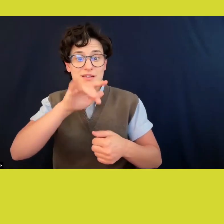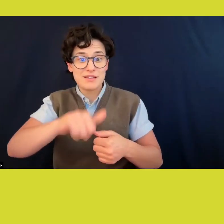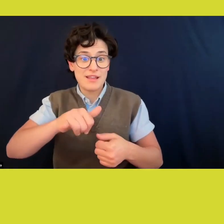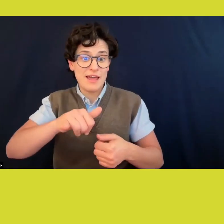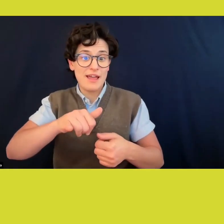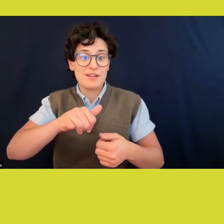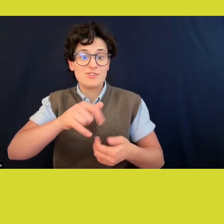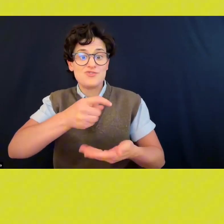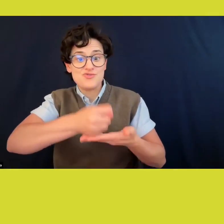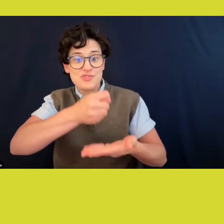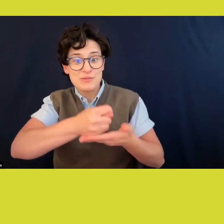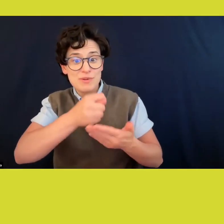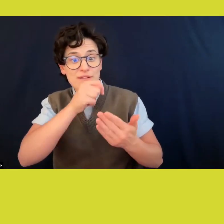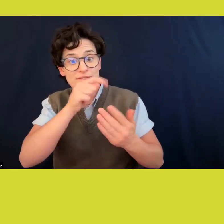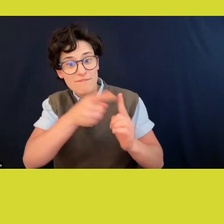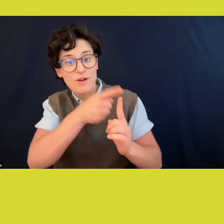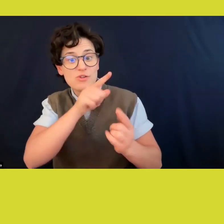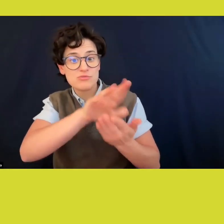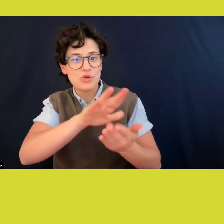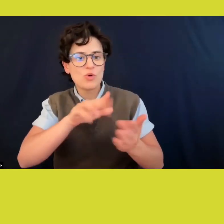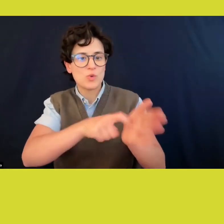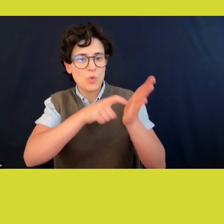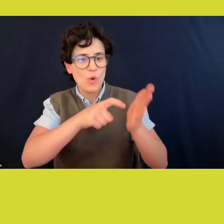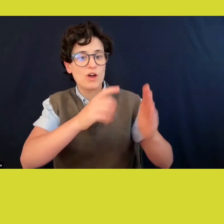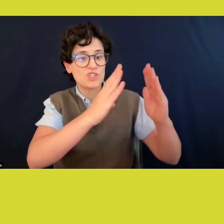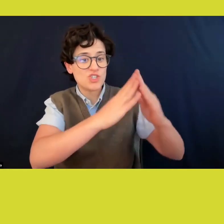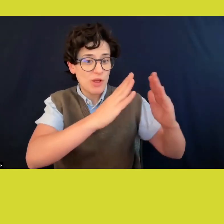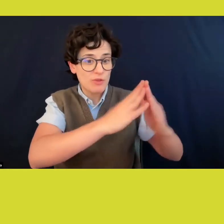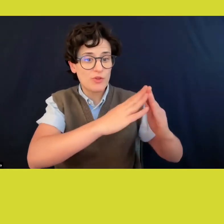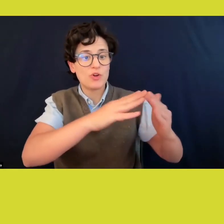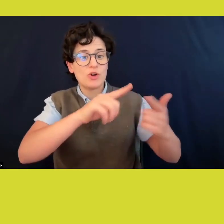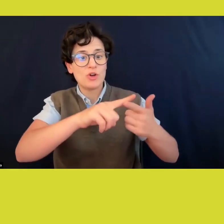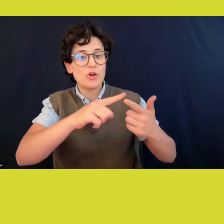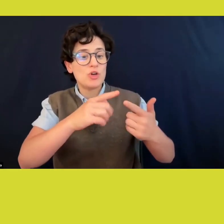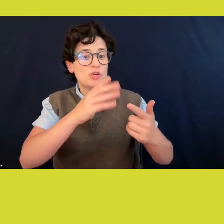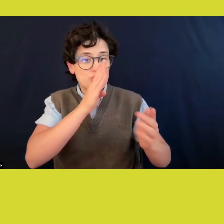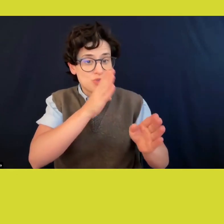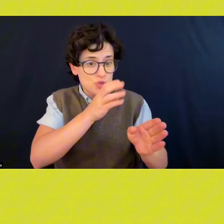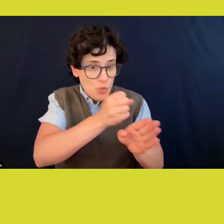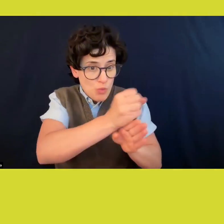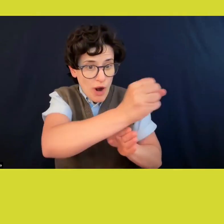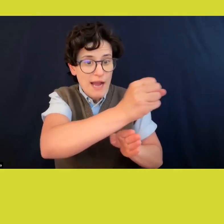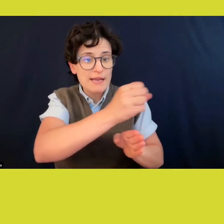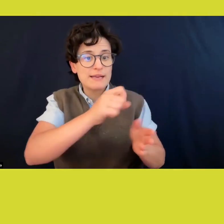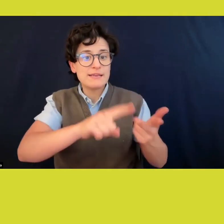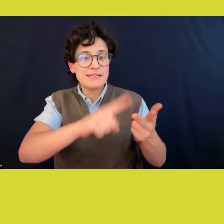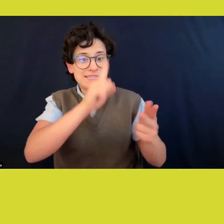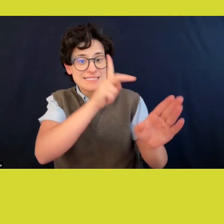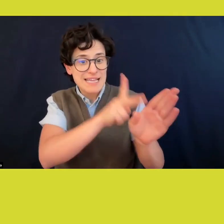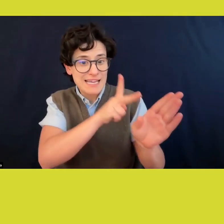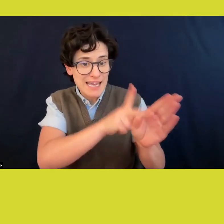psychiatric treatment, and housing eventually was like step by step by step. And that's the system,